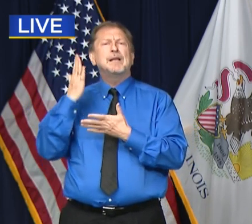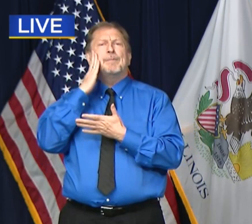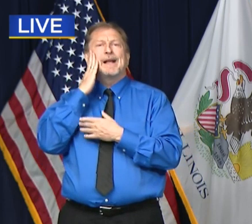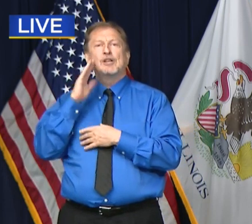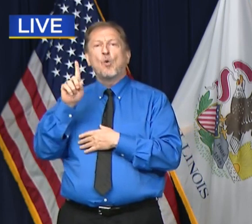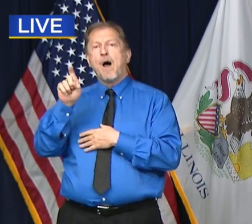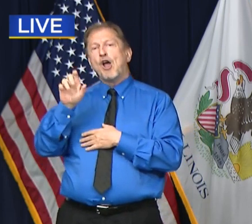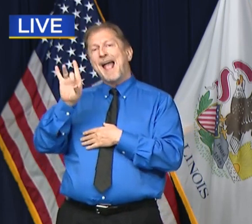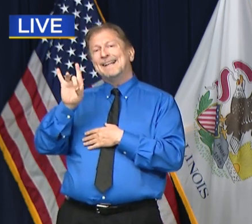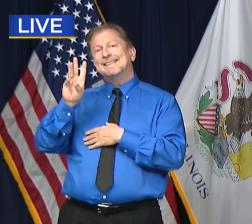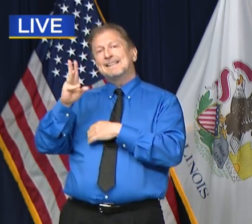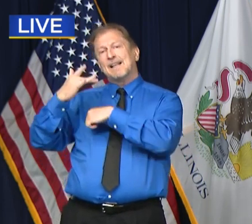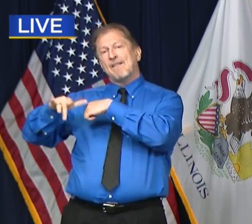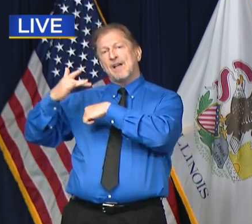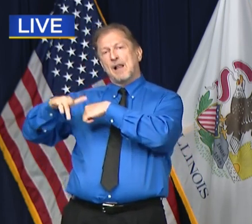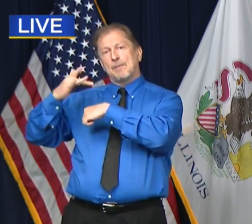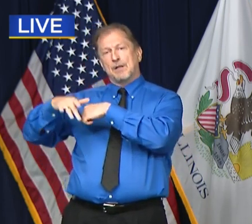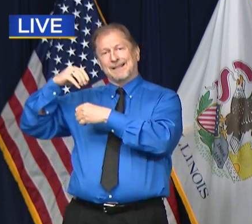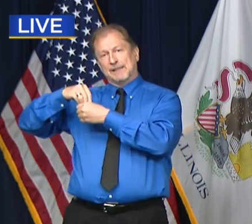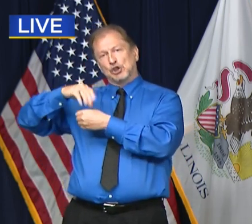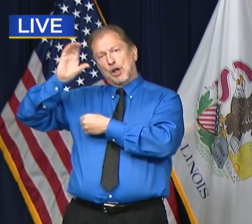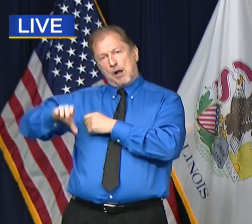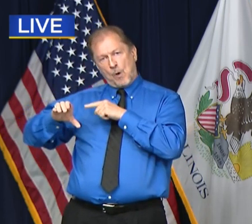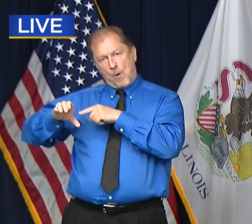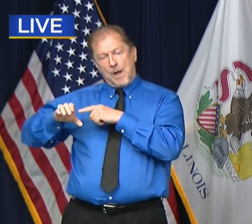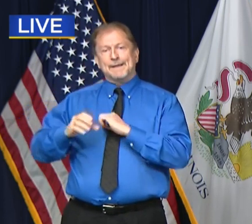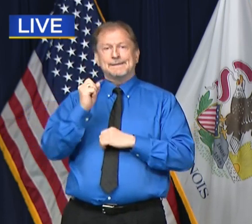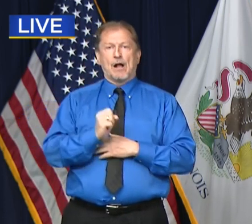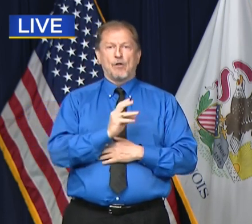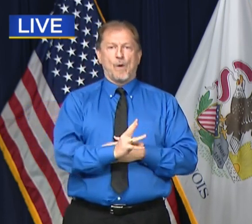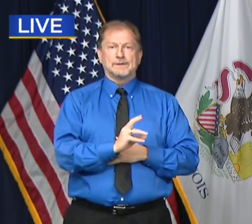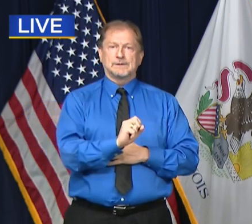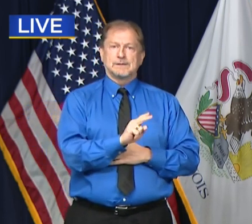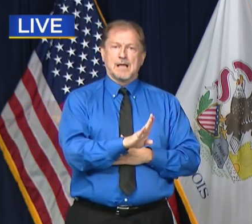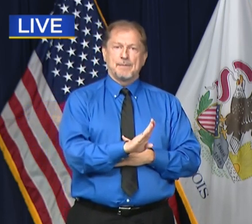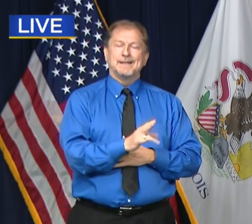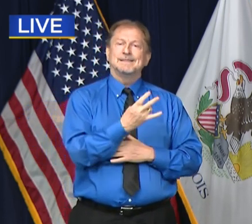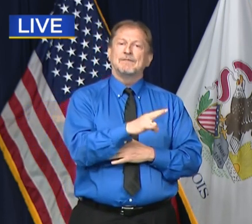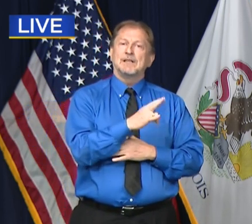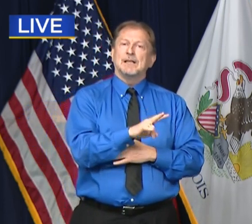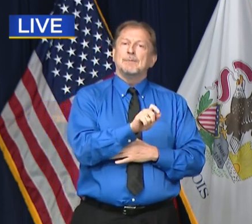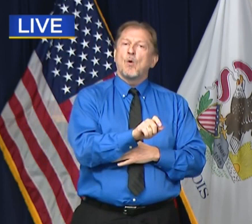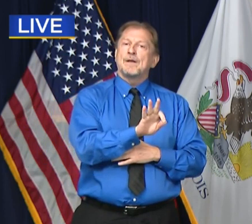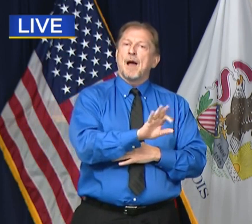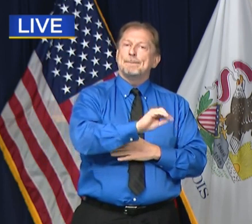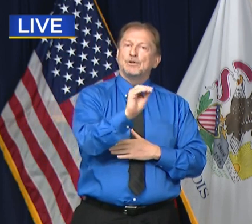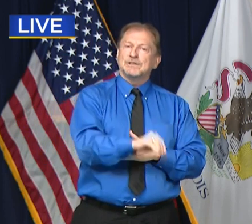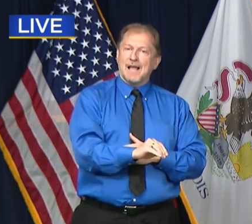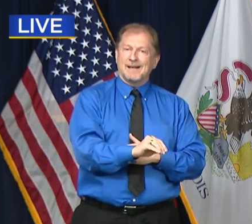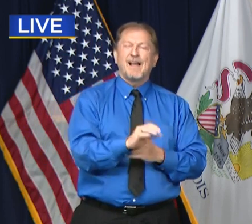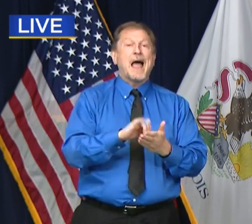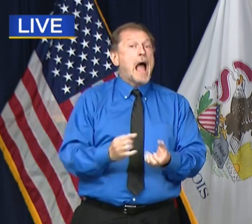CHICAGO, 16.9% OF ICU BEDS WERE AVAILABLE AS OF MIDNIGHT.